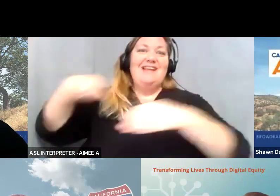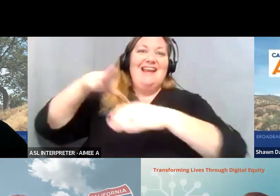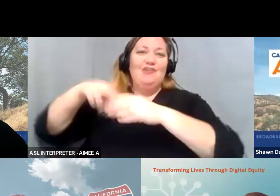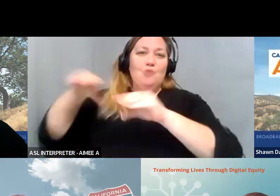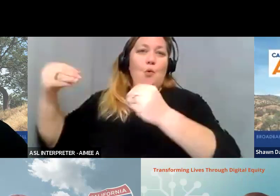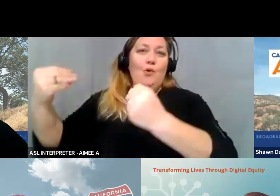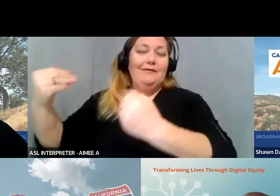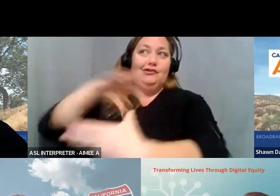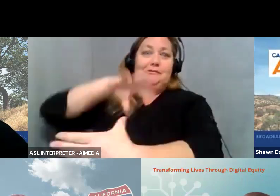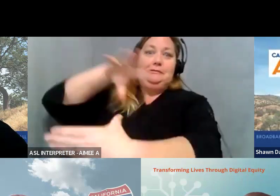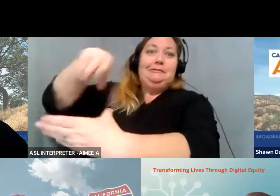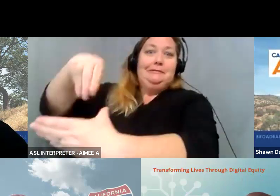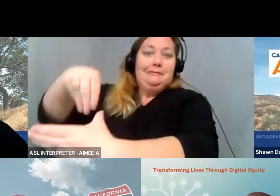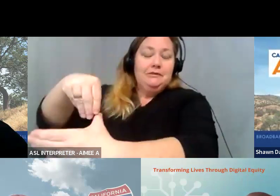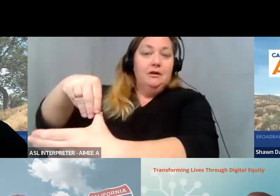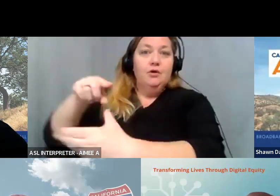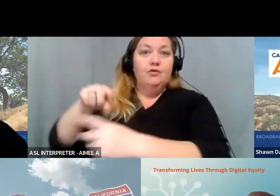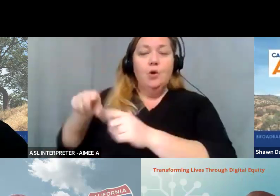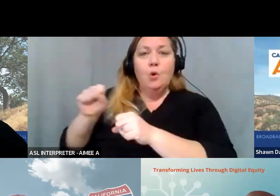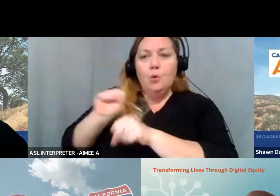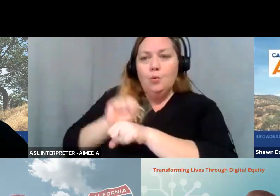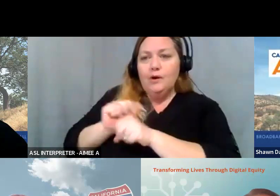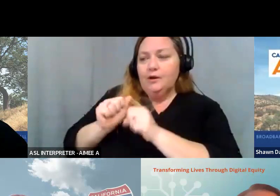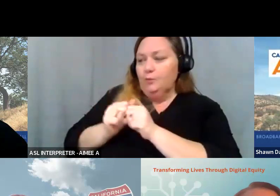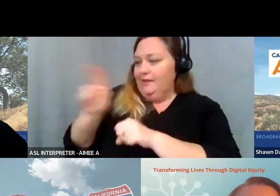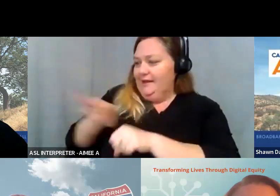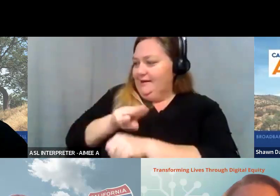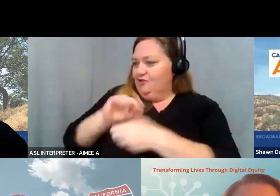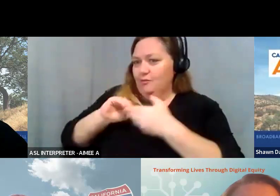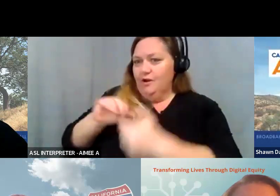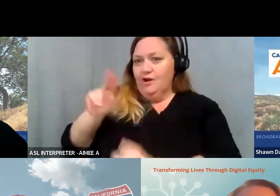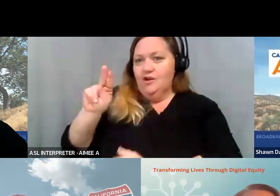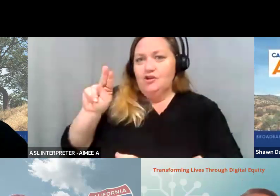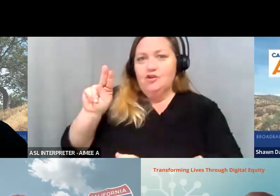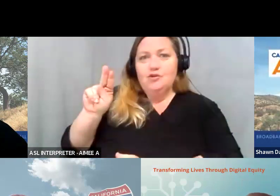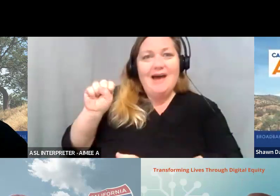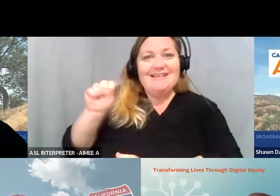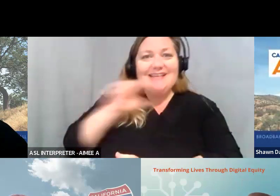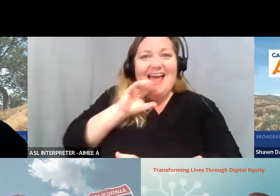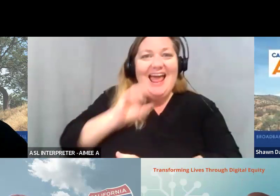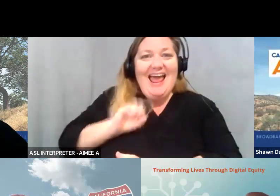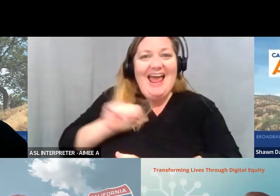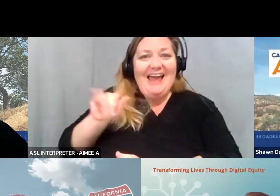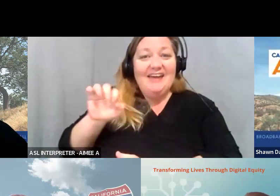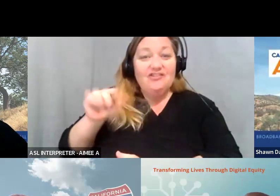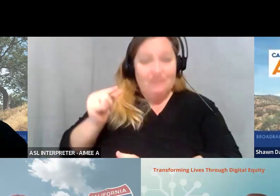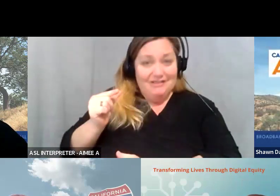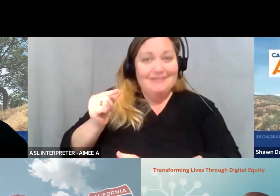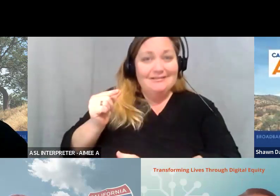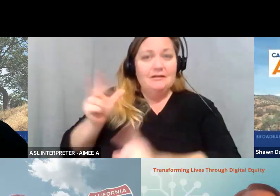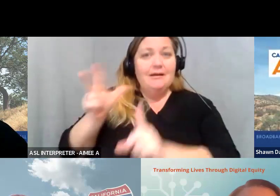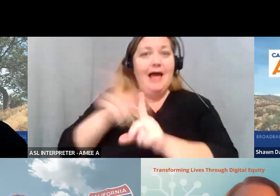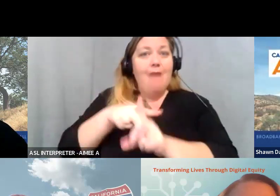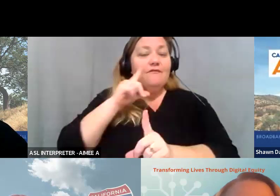working with a national partner like US Aging on a application for working with Triple A's all over